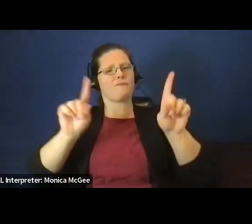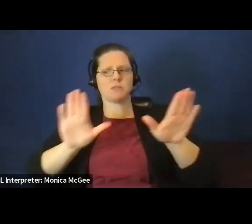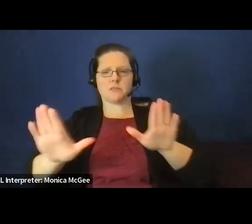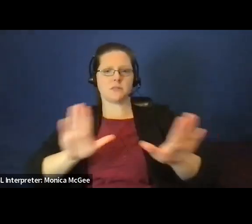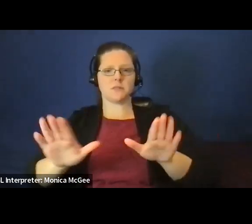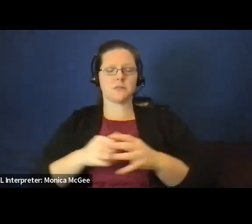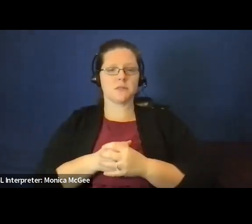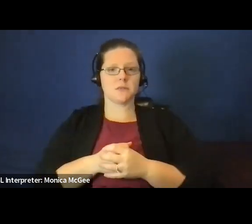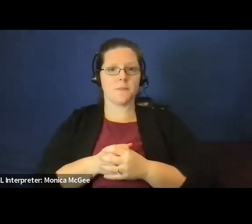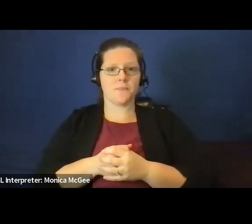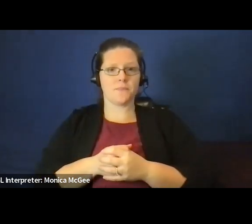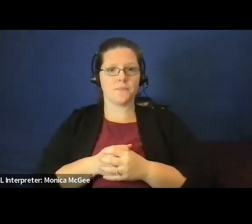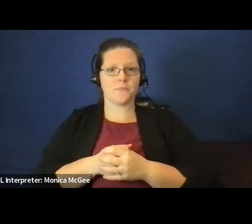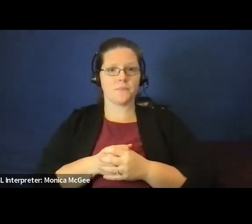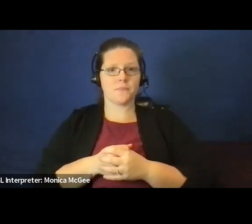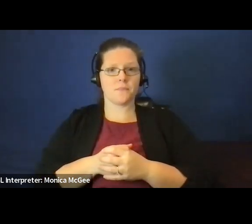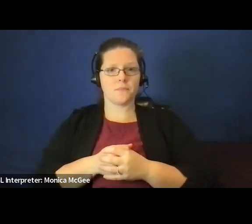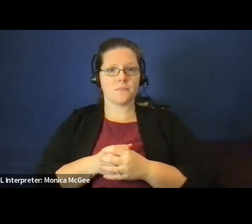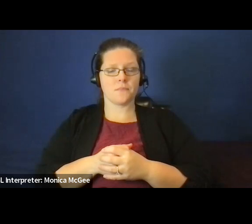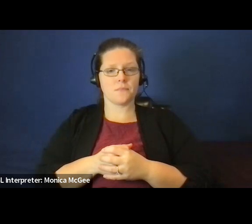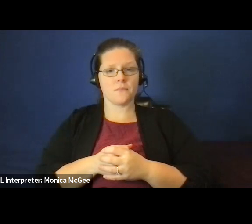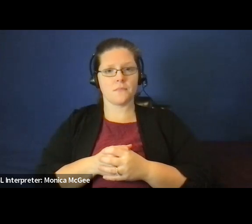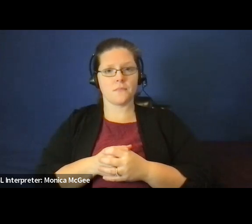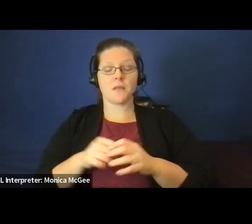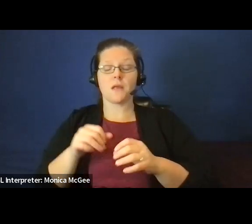we think of it very linear when it comes to a storm. It could hit -- we